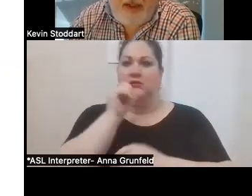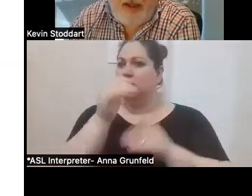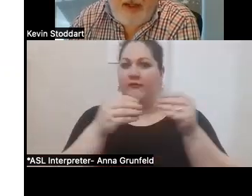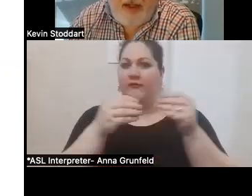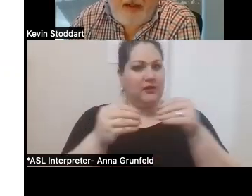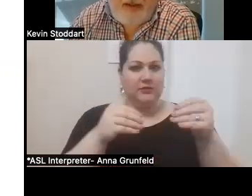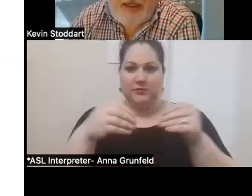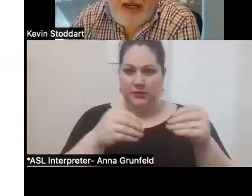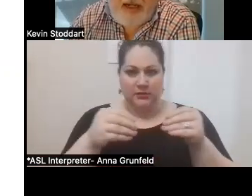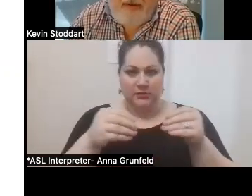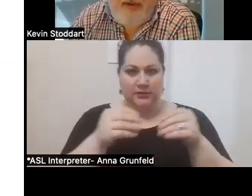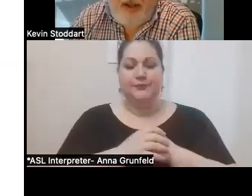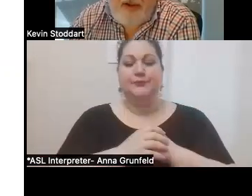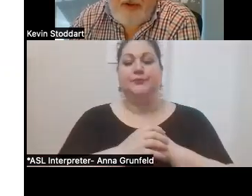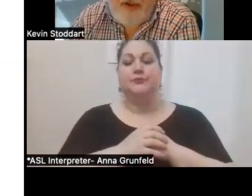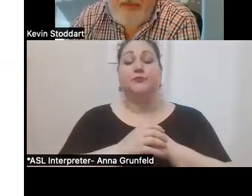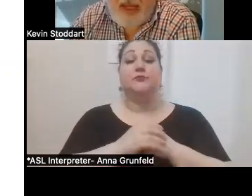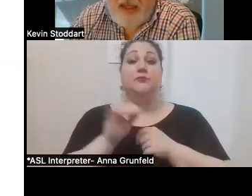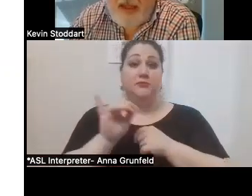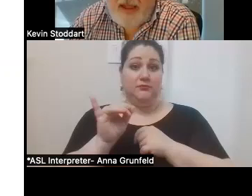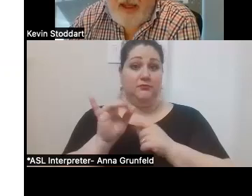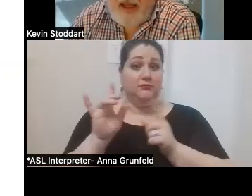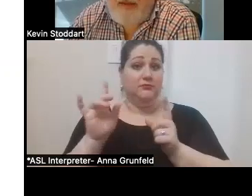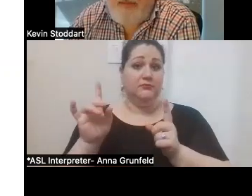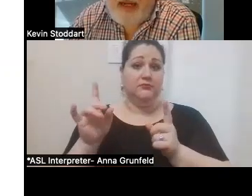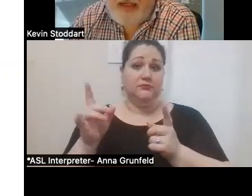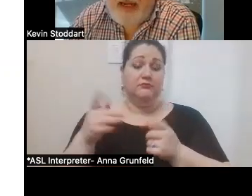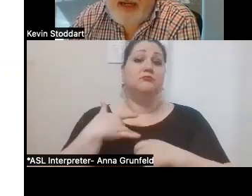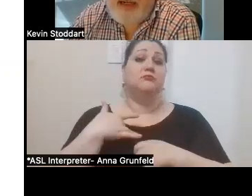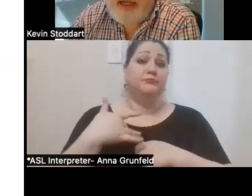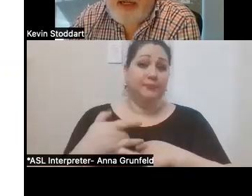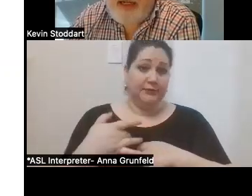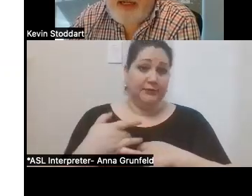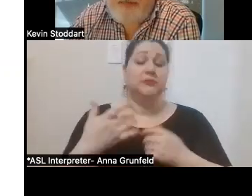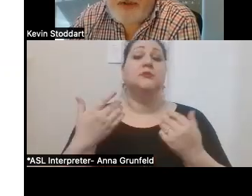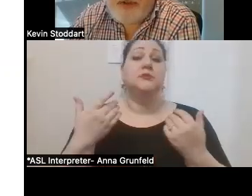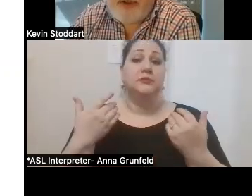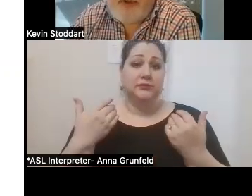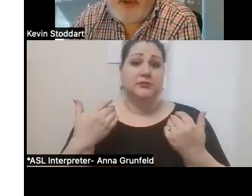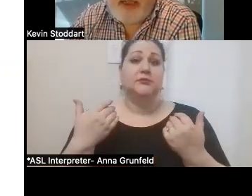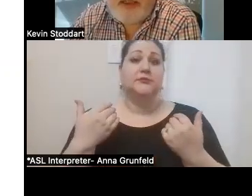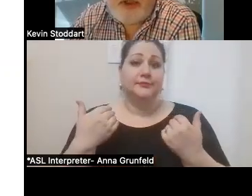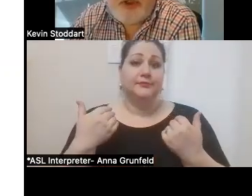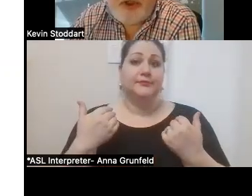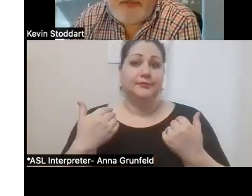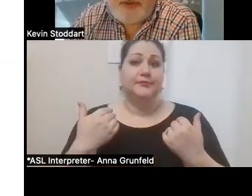a long-standing failure to make and maintain interpersonal relationships.